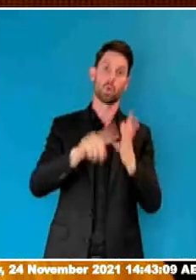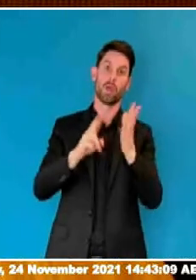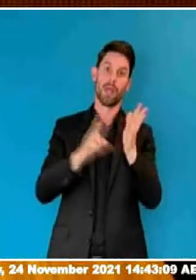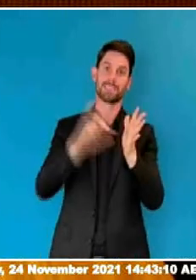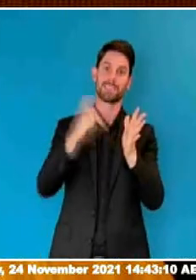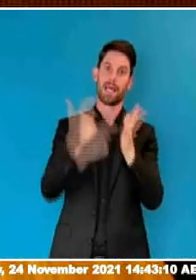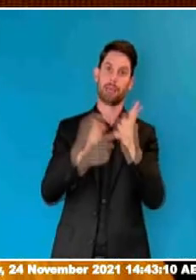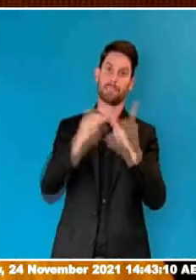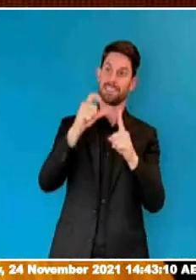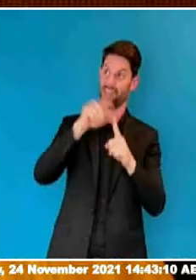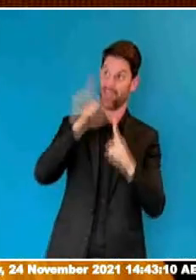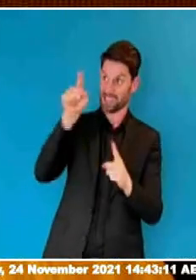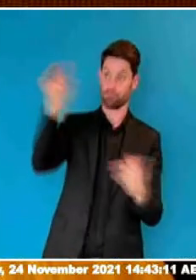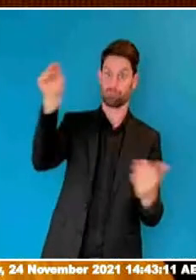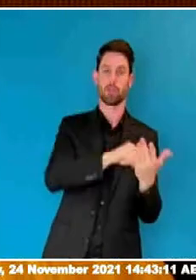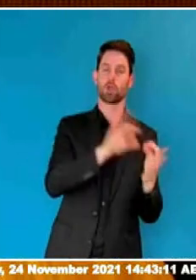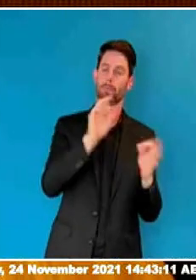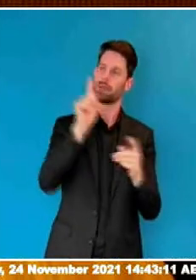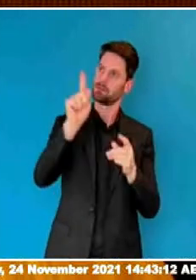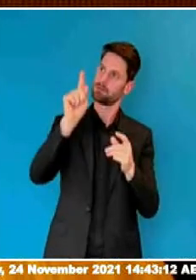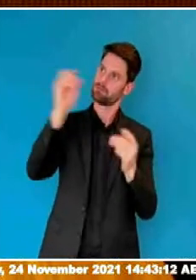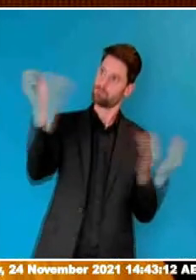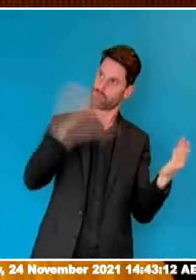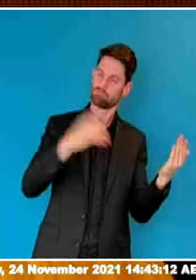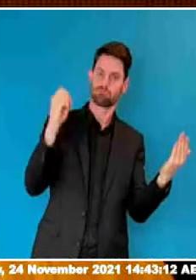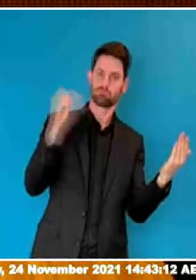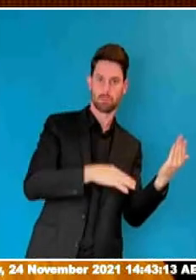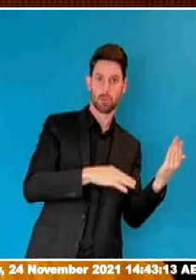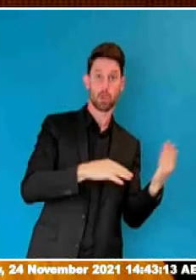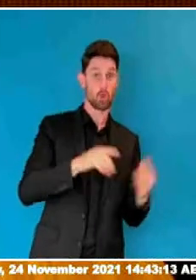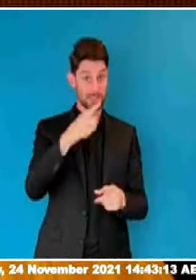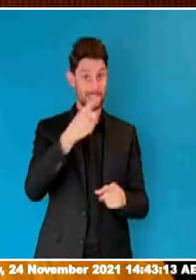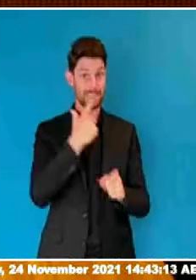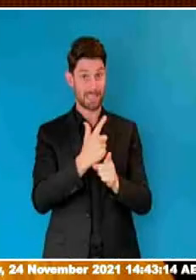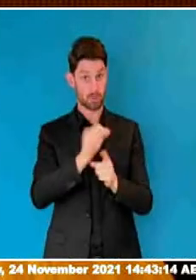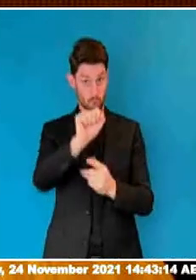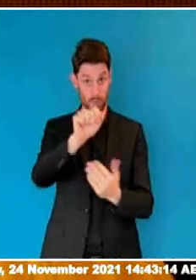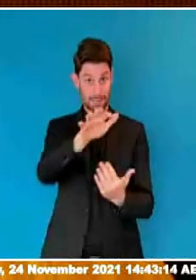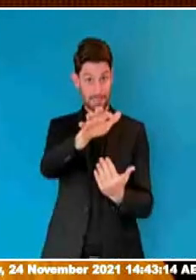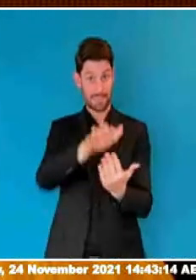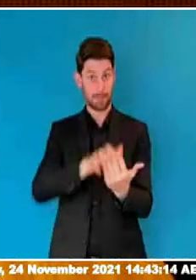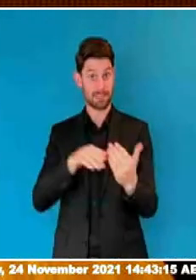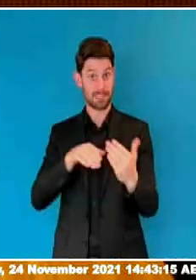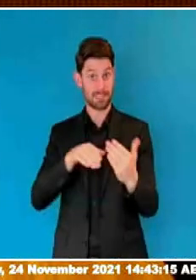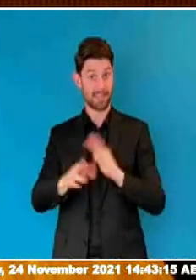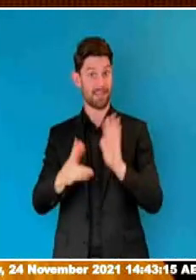You've said in your statement that as a public authority in Victoria, that WorkSafe